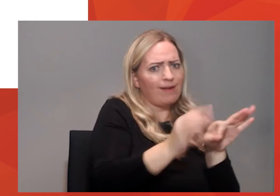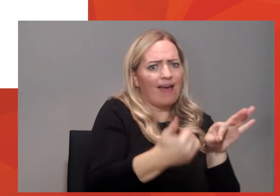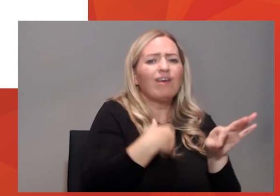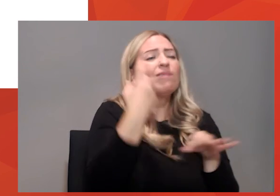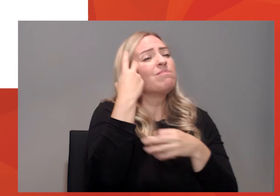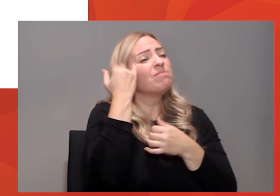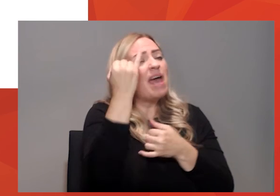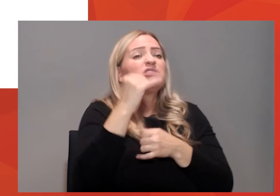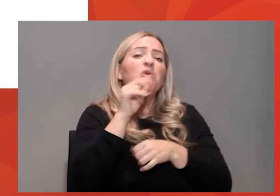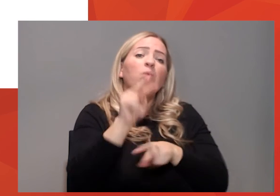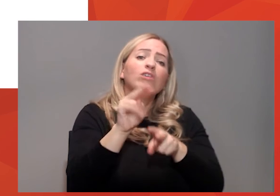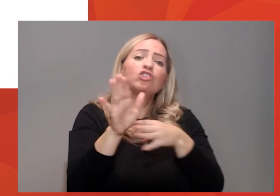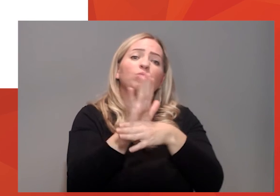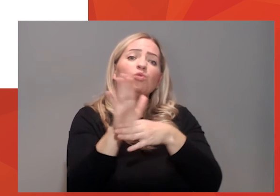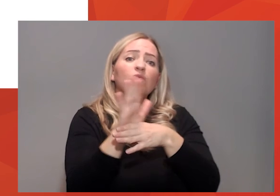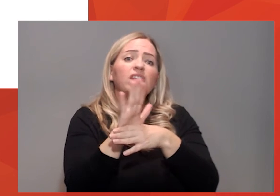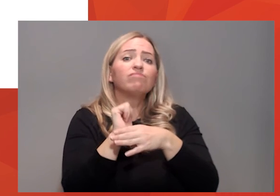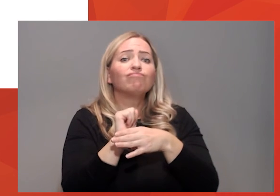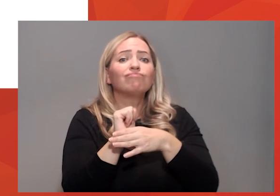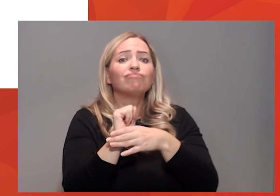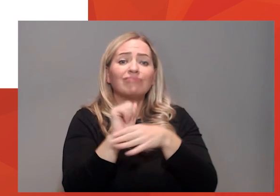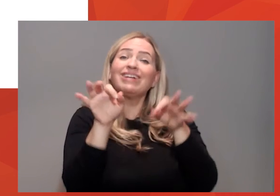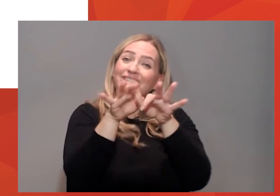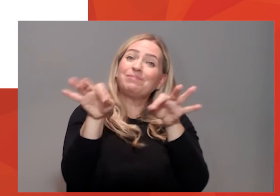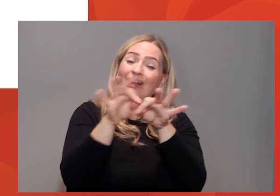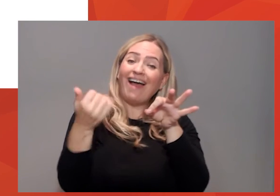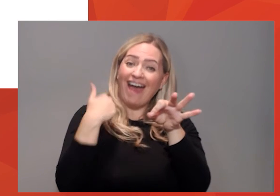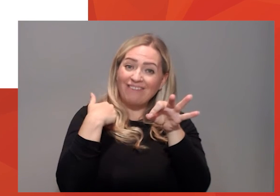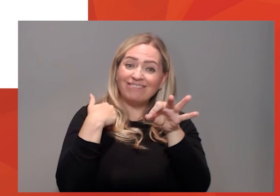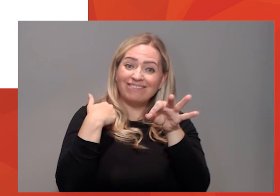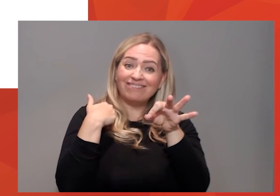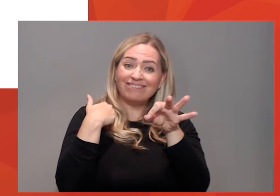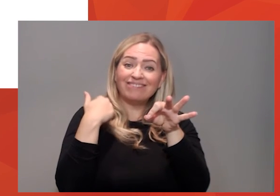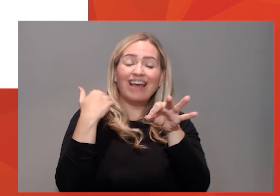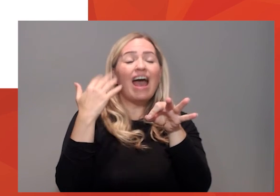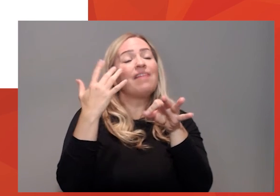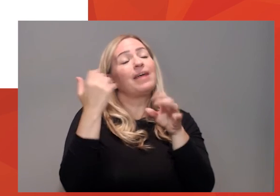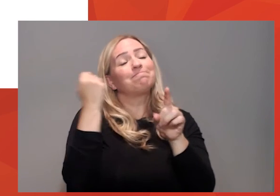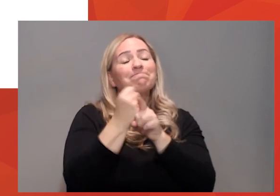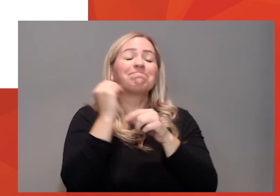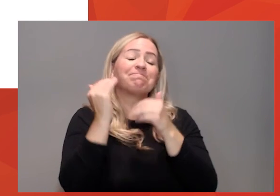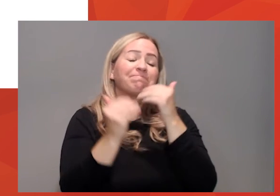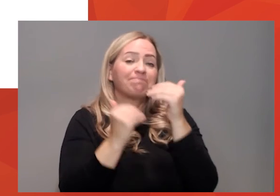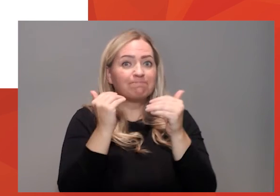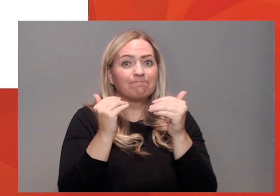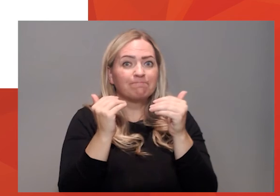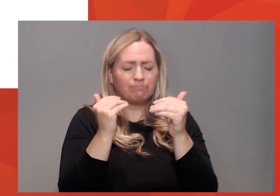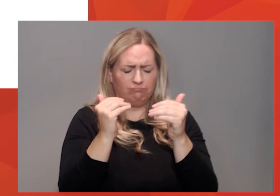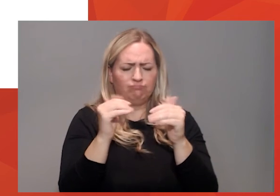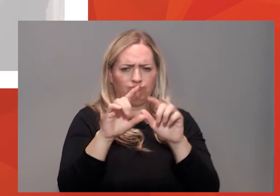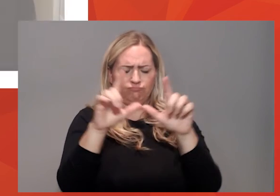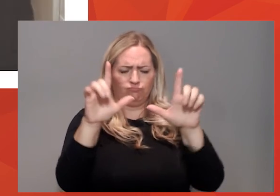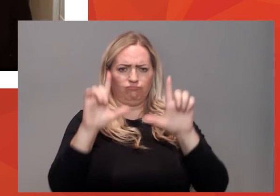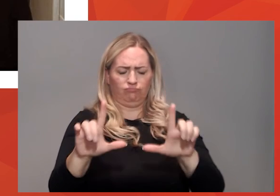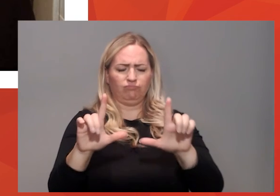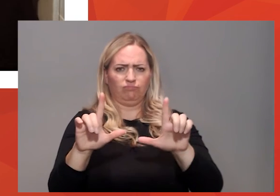Imagine you're watching the movie and you have like the subtitles for them, but suddenly in one of the dialogue,